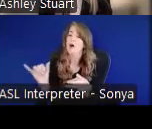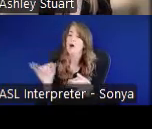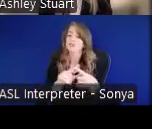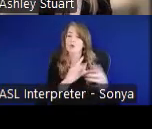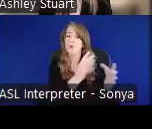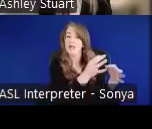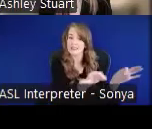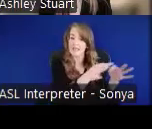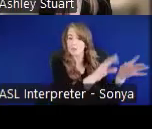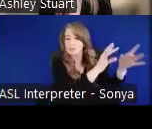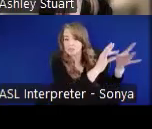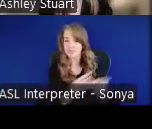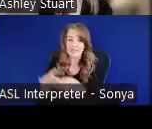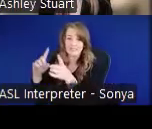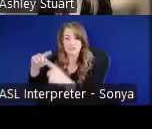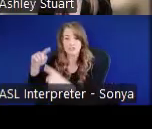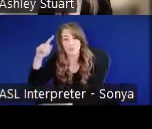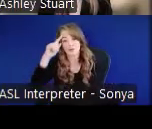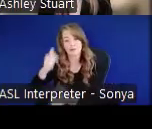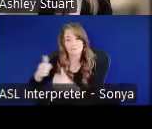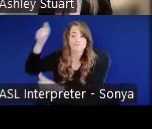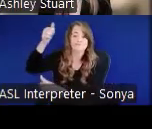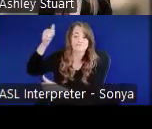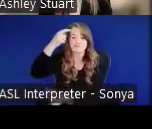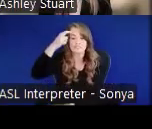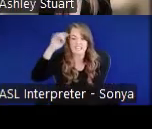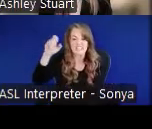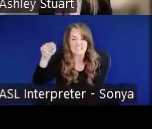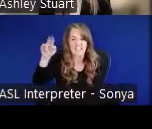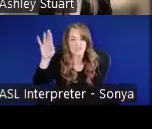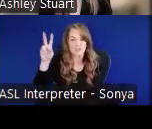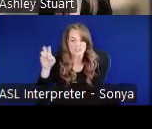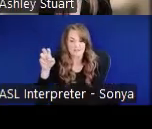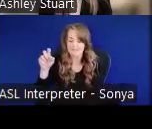connection. Toddlers, vocabulary, for example, is